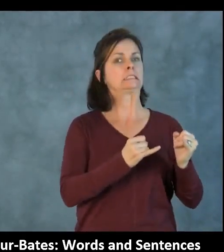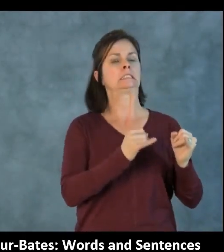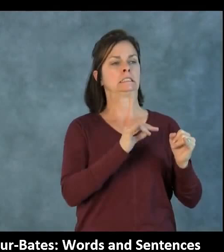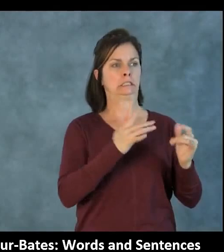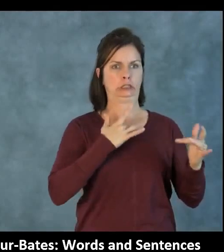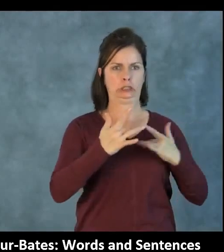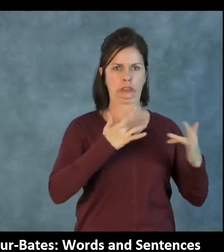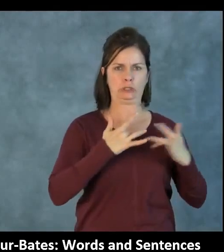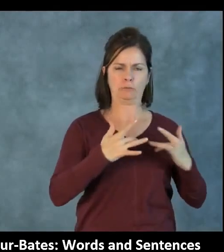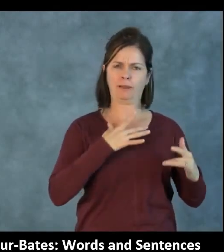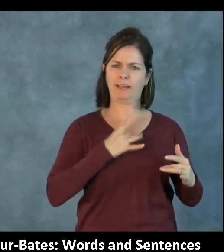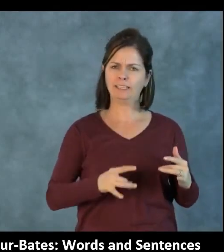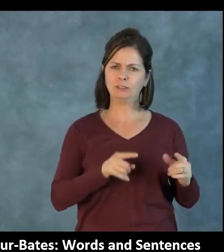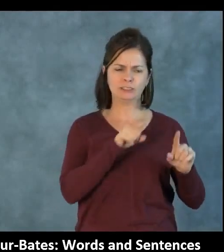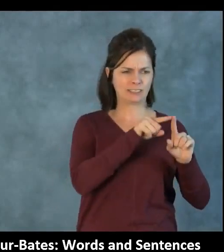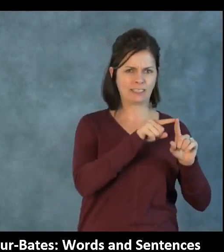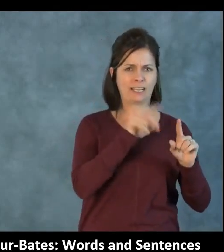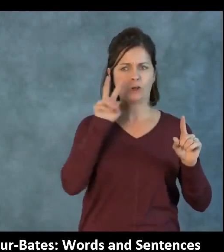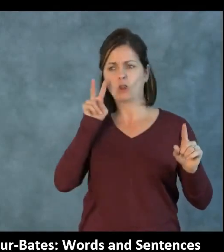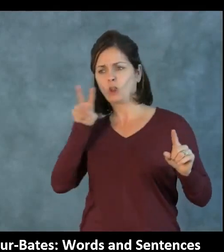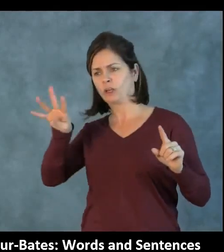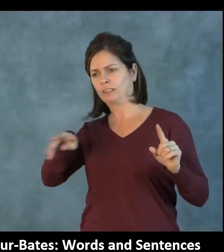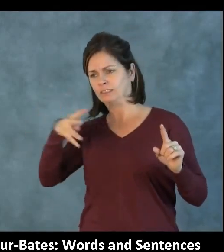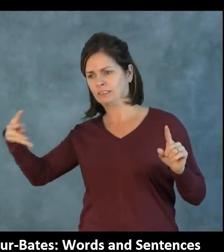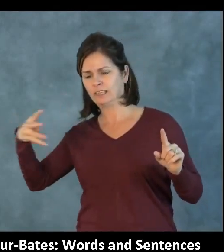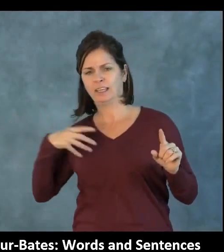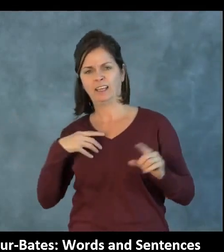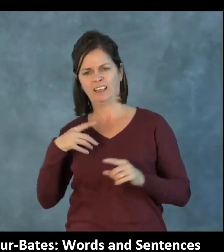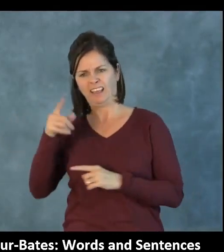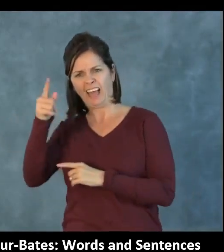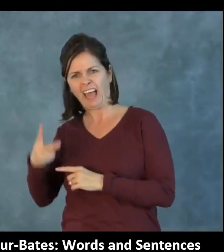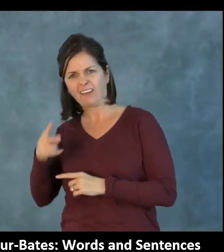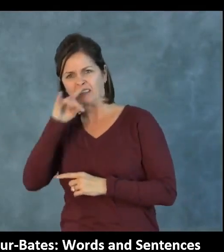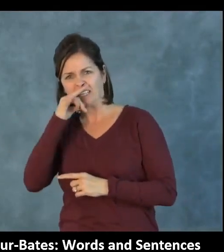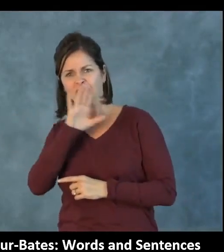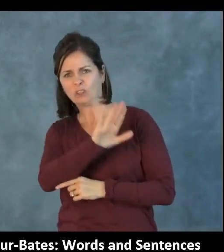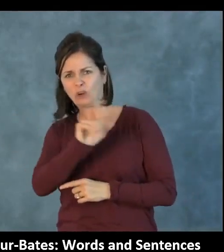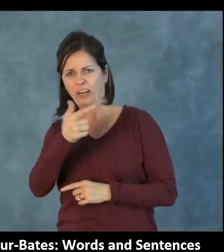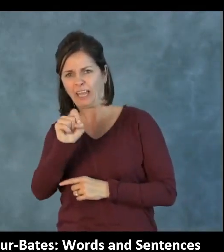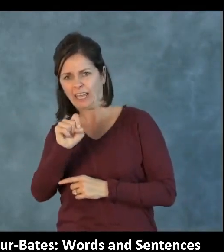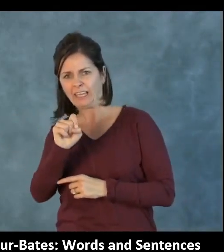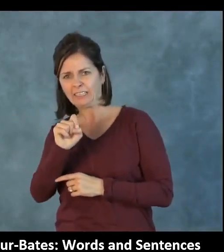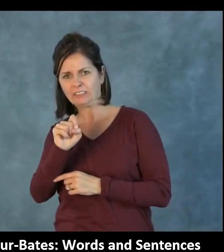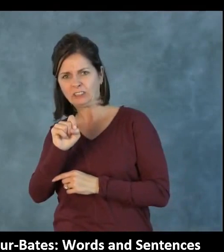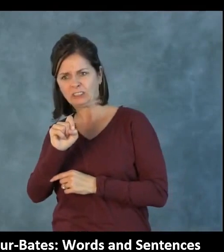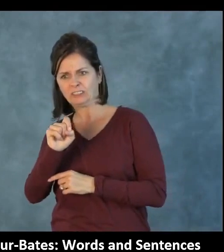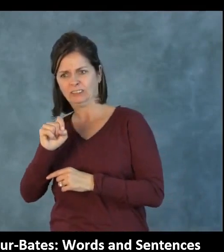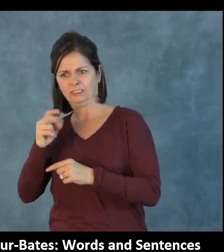that are developing typically are using the Plural -s, a bit more are using the Possessive -s,